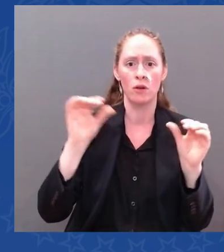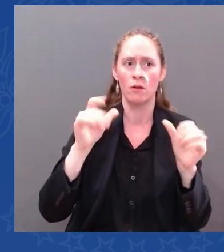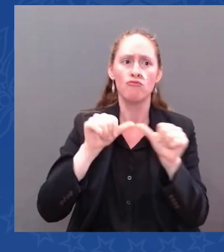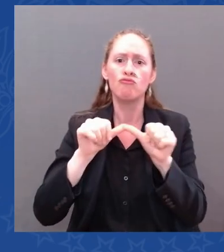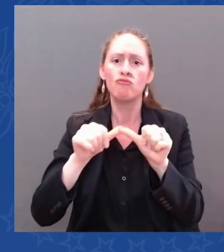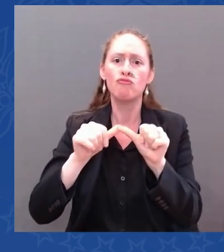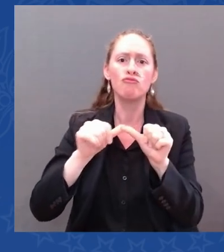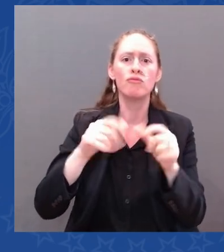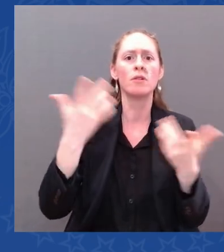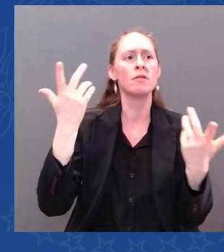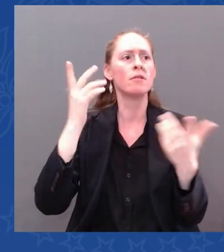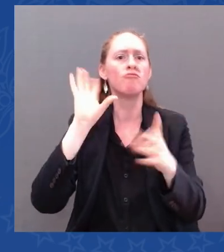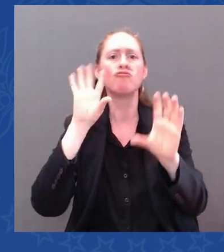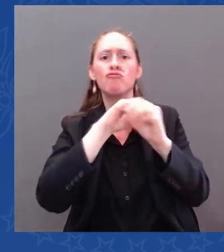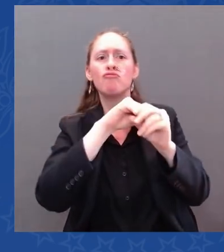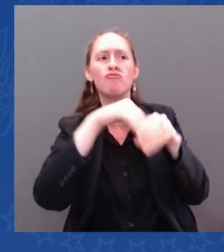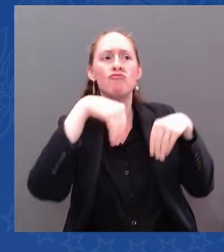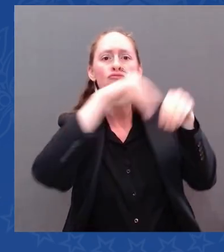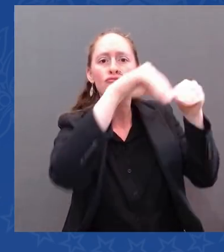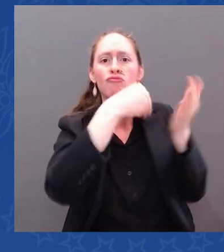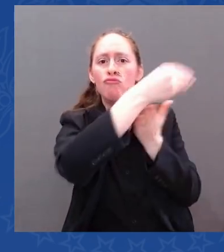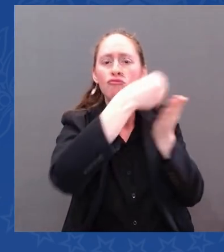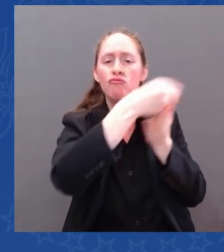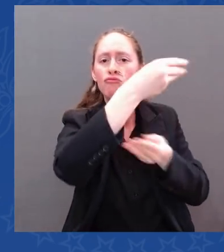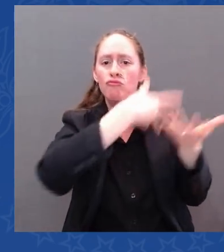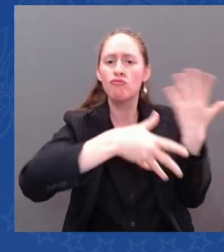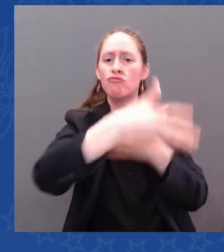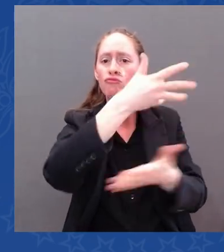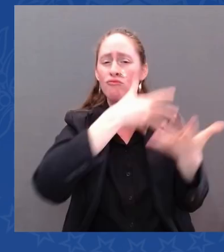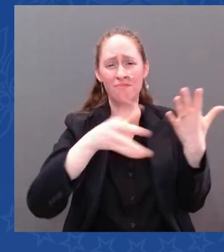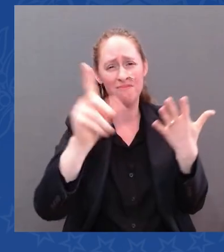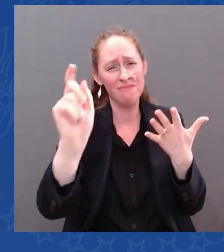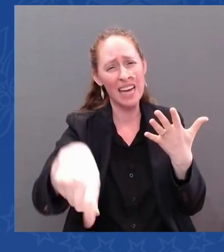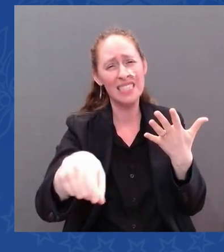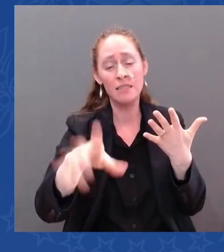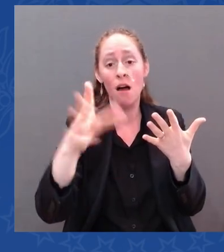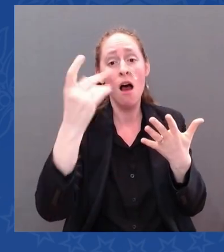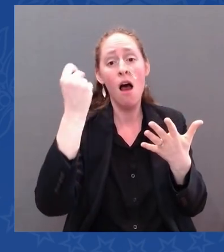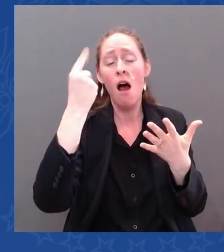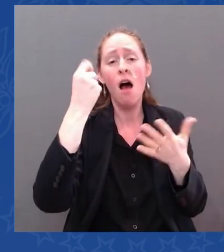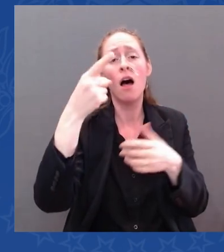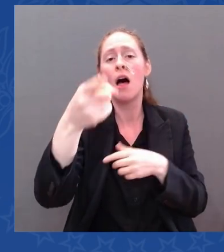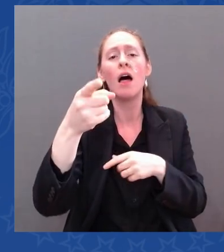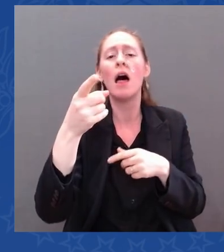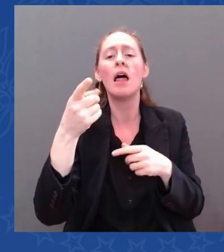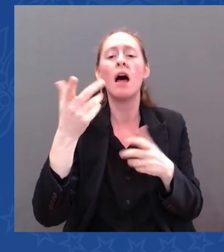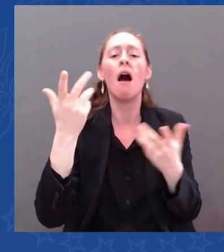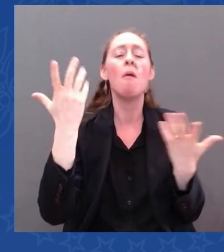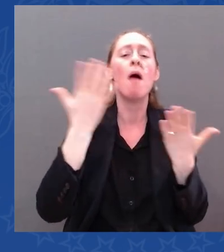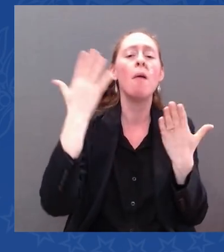at the expense of your stakeholders, the environment, your workers, your customers, your communities where they live and work.